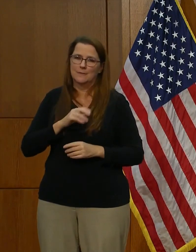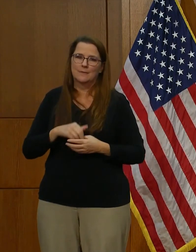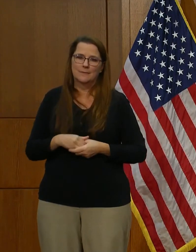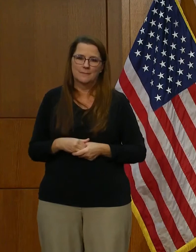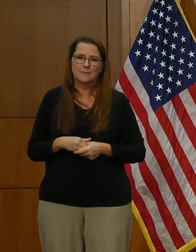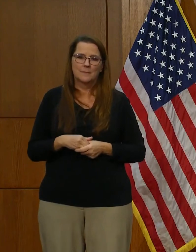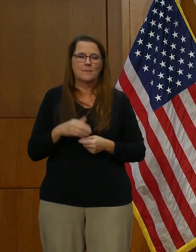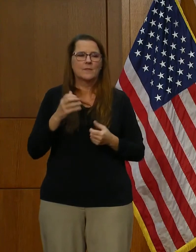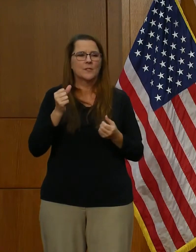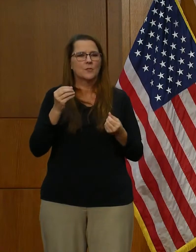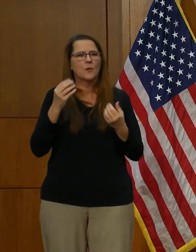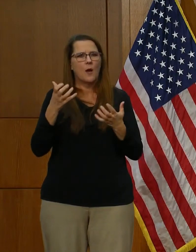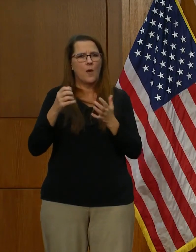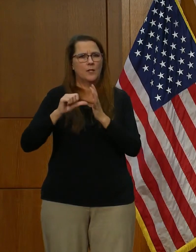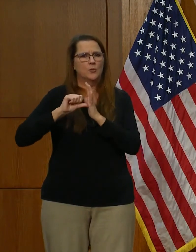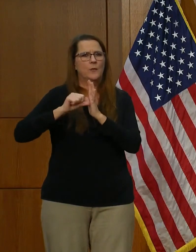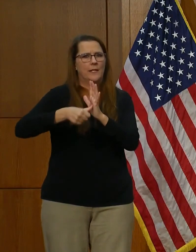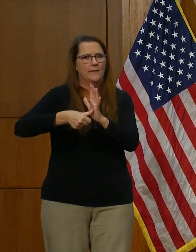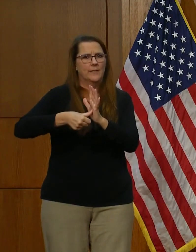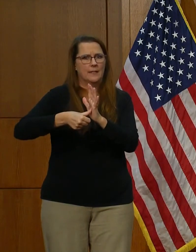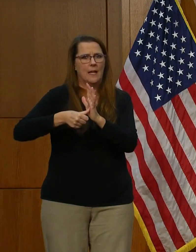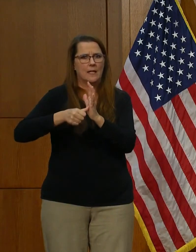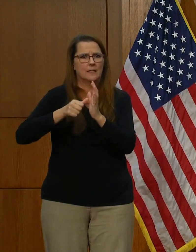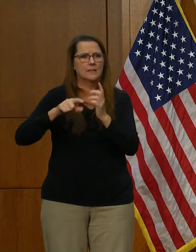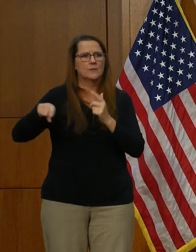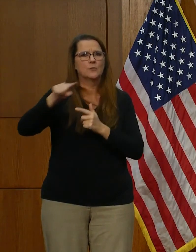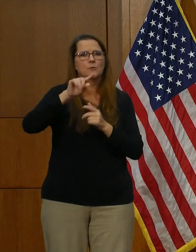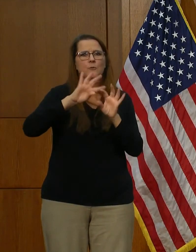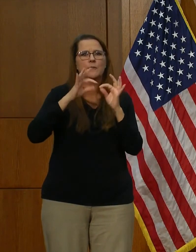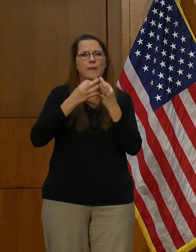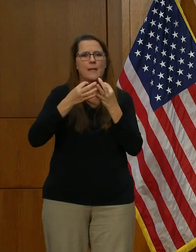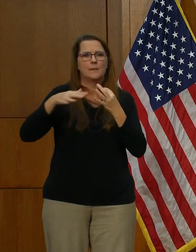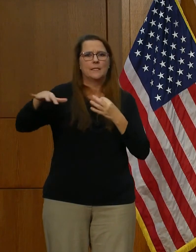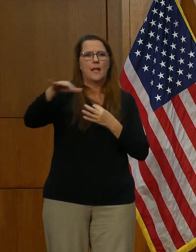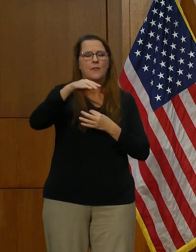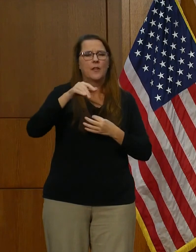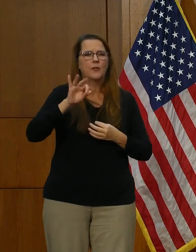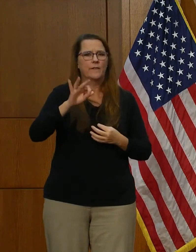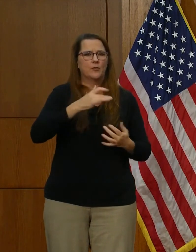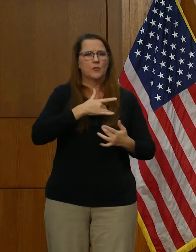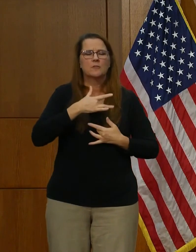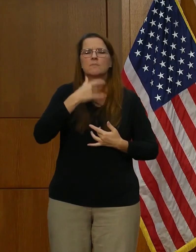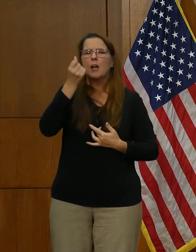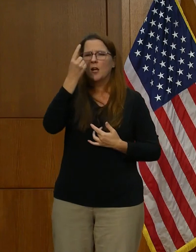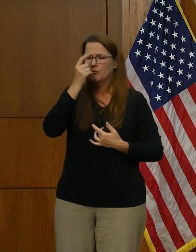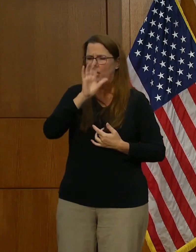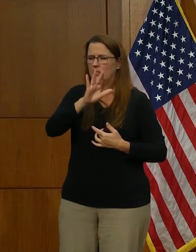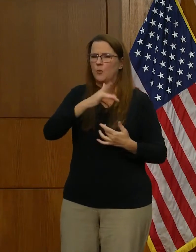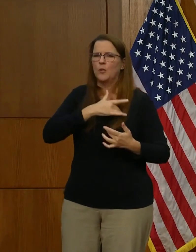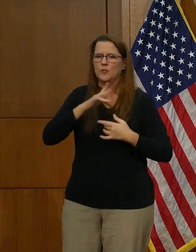FRIENDS AND THEIR TEACHERS. AND SO I JUST WANT TO REITERATE TO